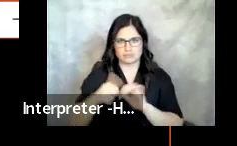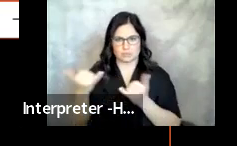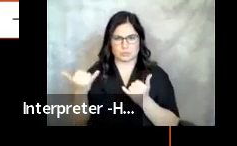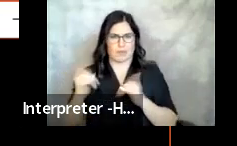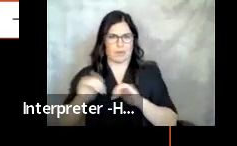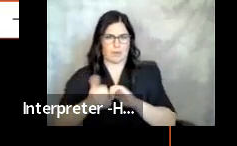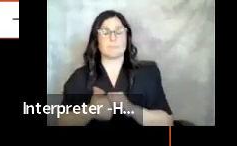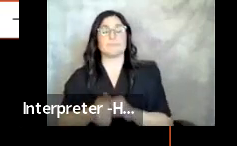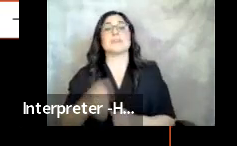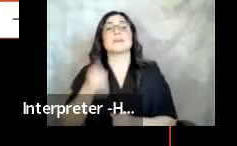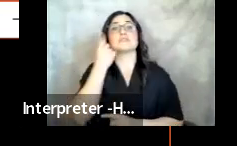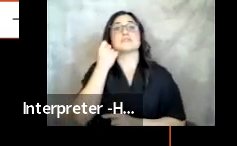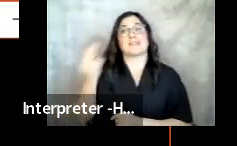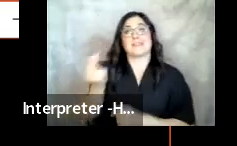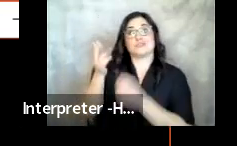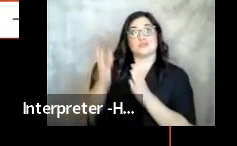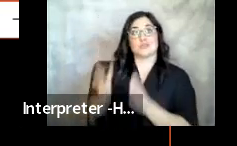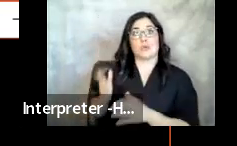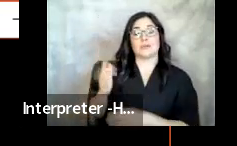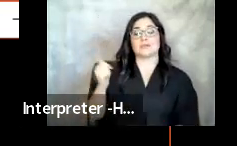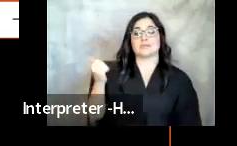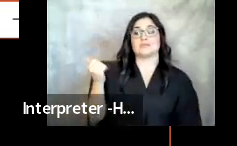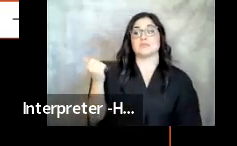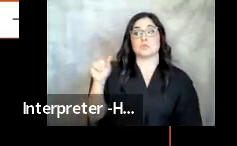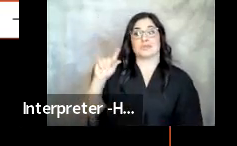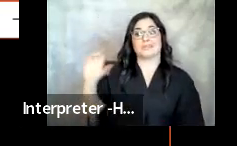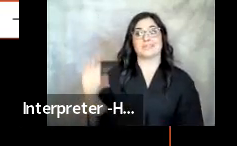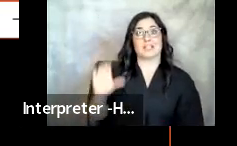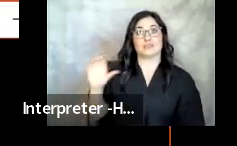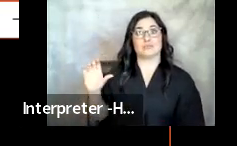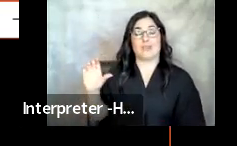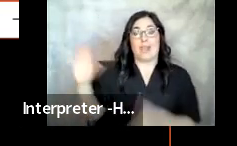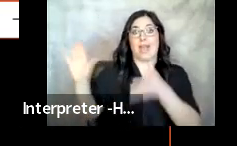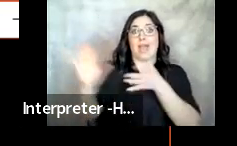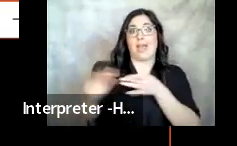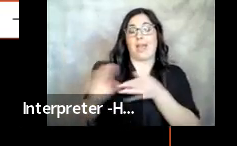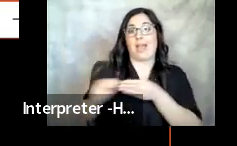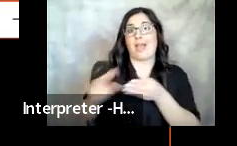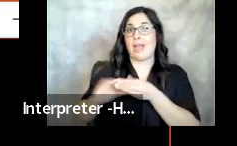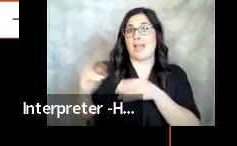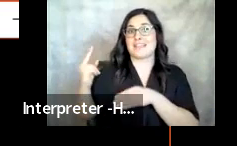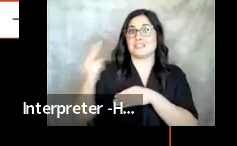Historians of the early 20th century tell the story. That I just went over? How did they do it?